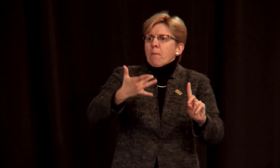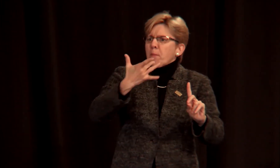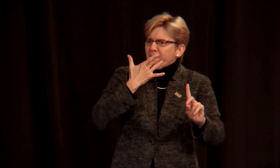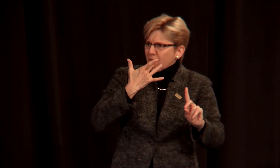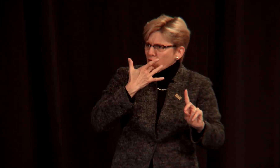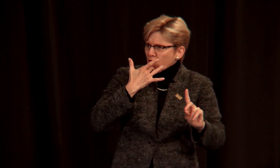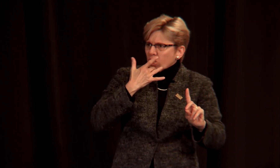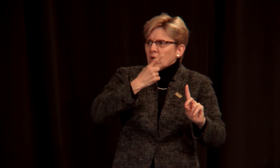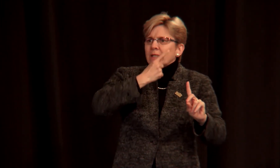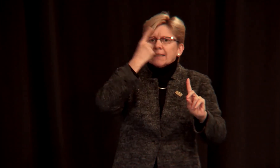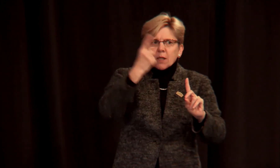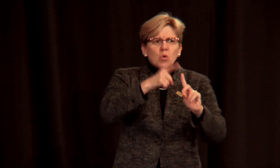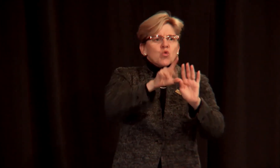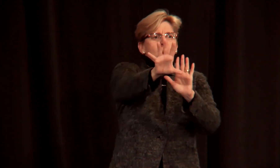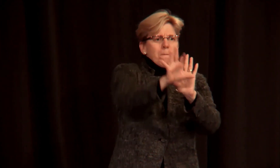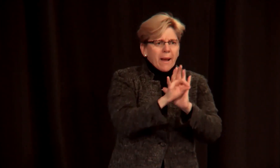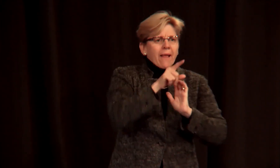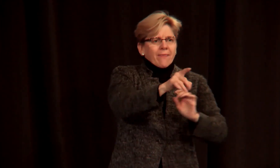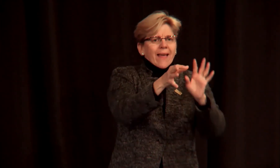At Gallaudet, I prefer people choose the language they're most